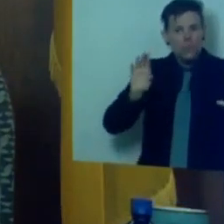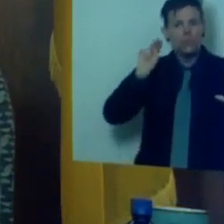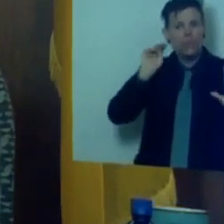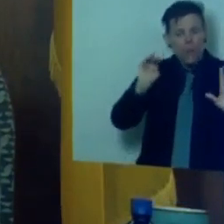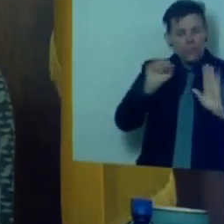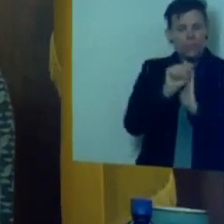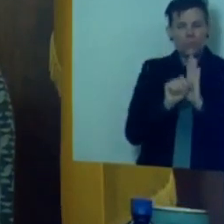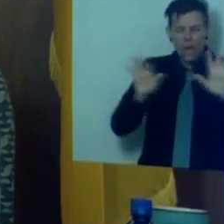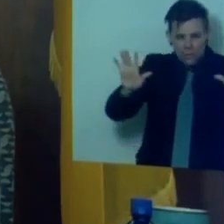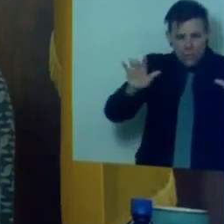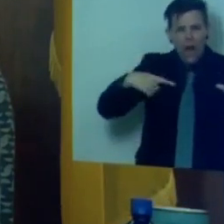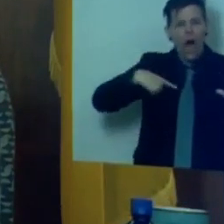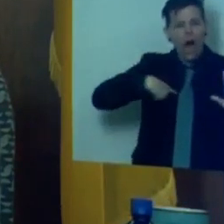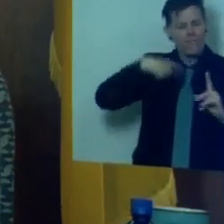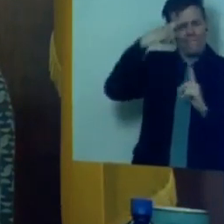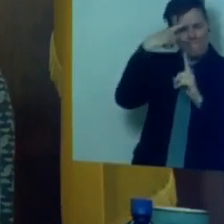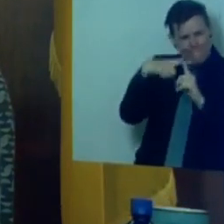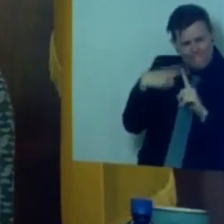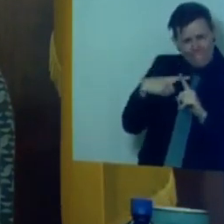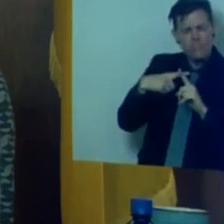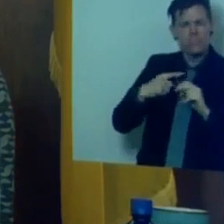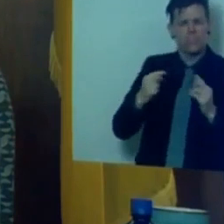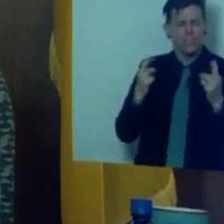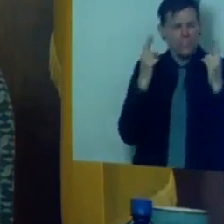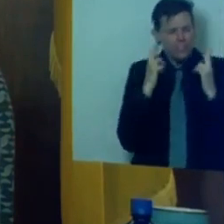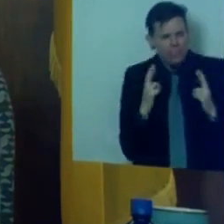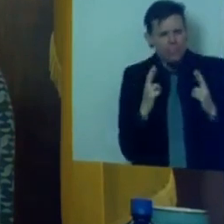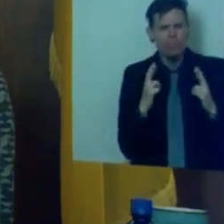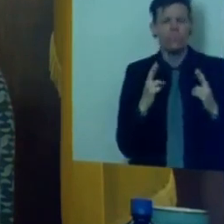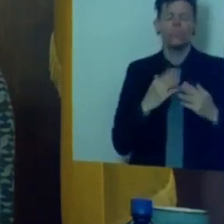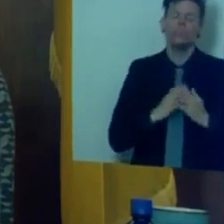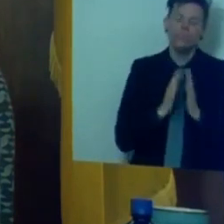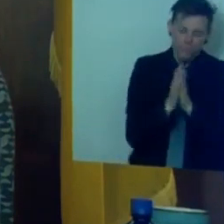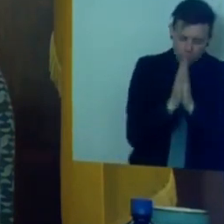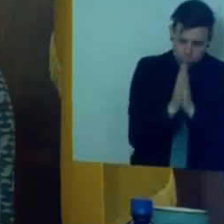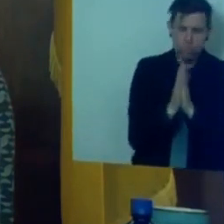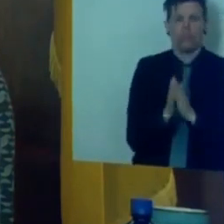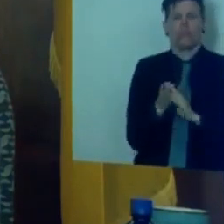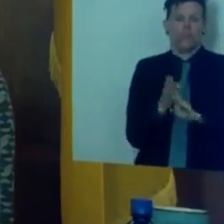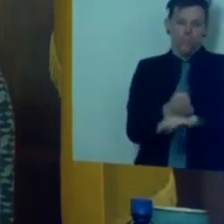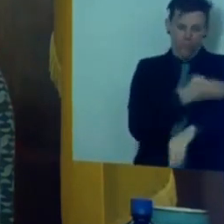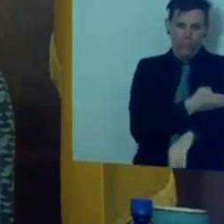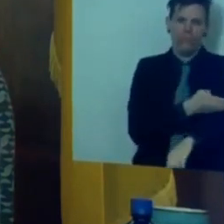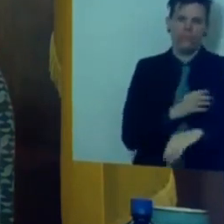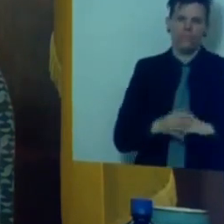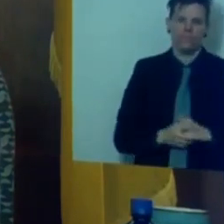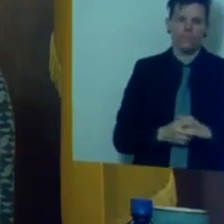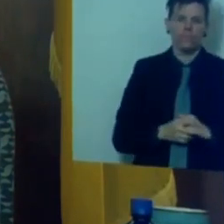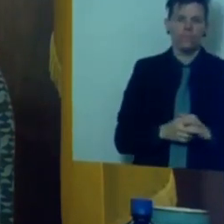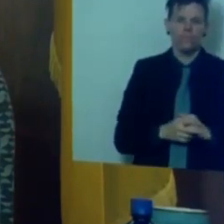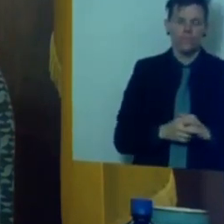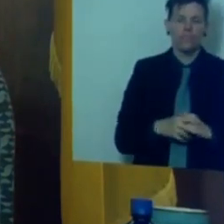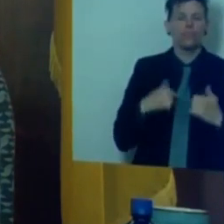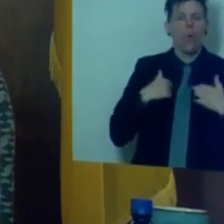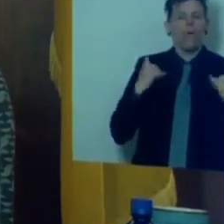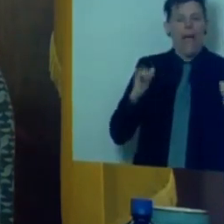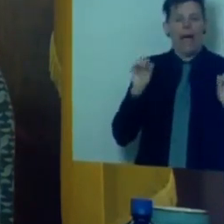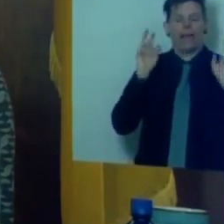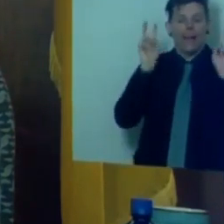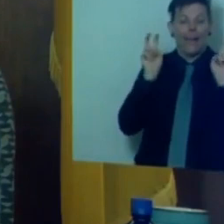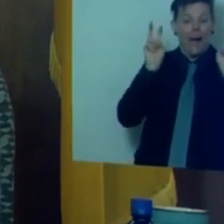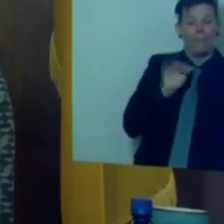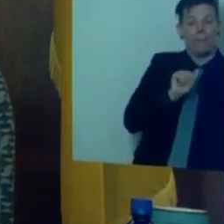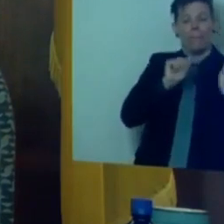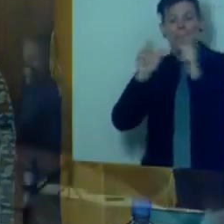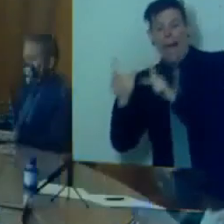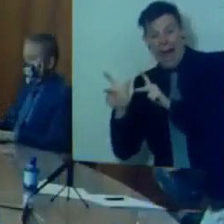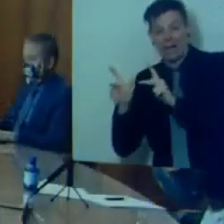NEW MEXICANS, I A >> YOU HAVE BEEN WATCHING GOVERNOR MICHELLE LUJAN GRISHAM ' ’S LIFE BRIEFING ON THE CORONAVIRUS.